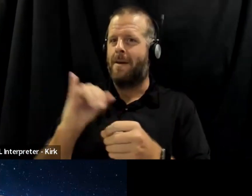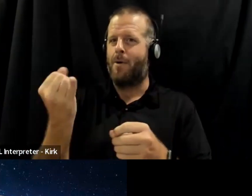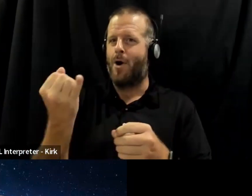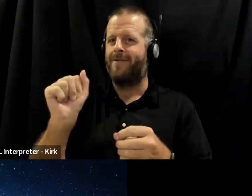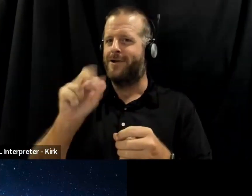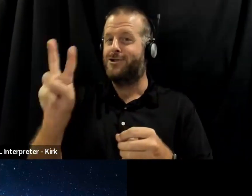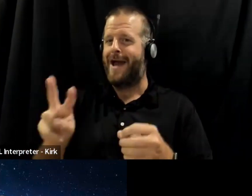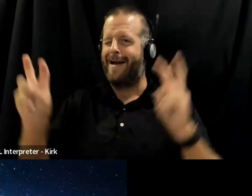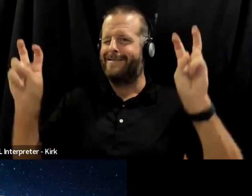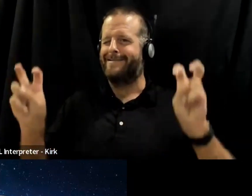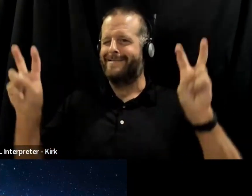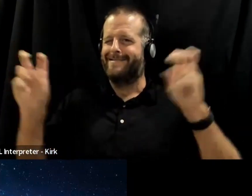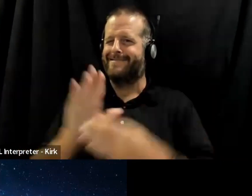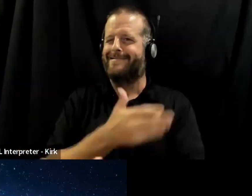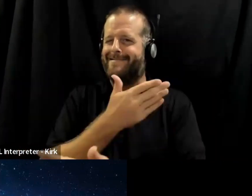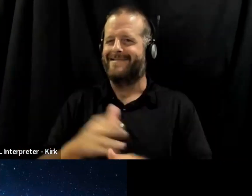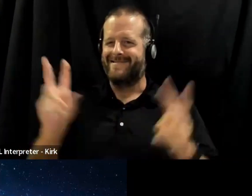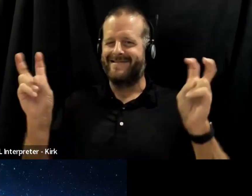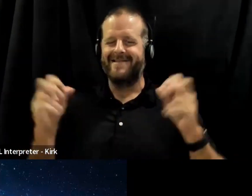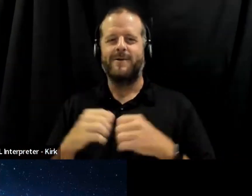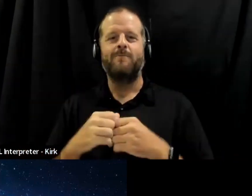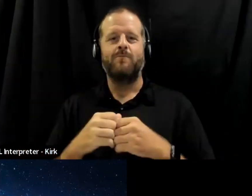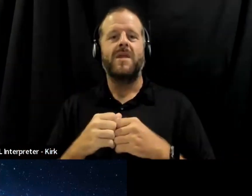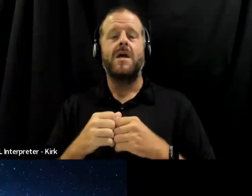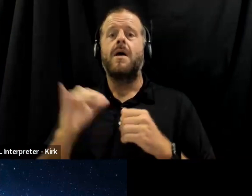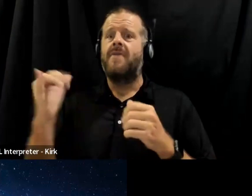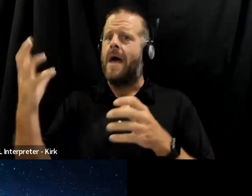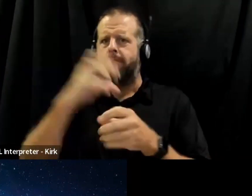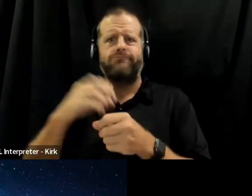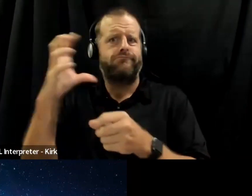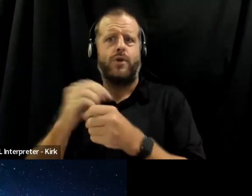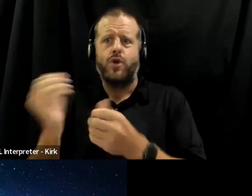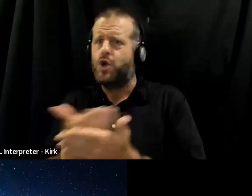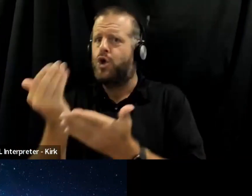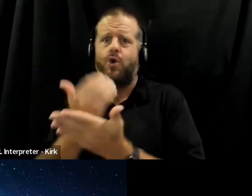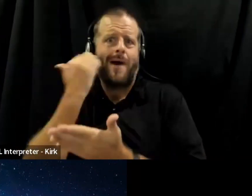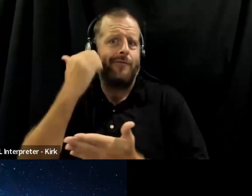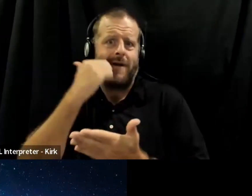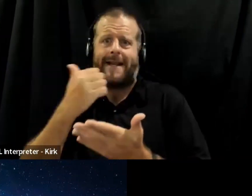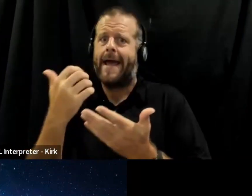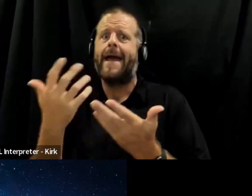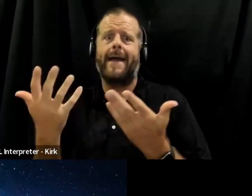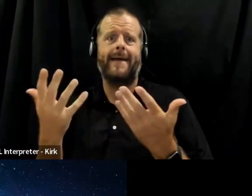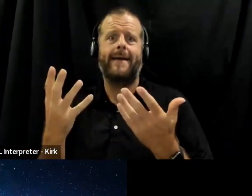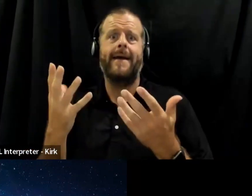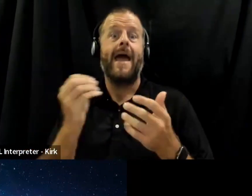Yes, there are new possibilities every day, including those, new refreshable tactile displays.